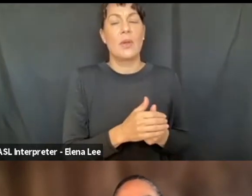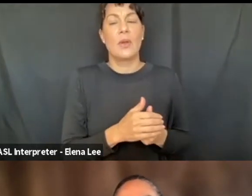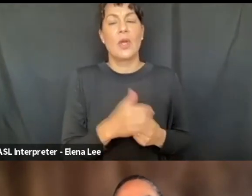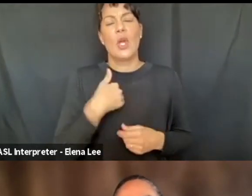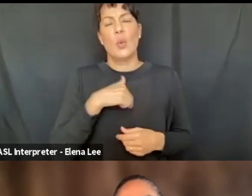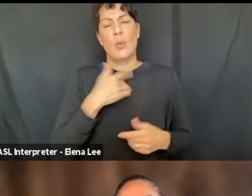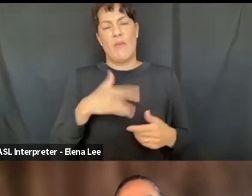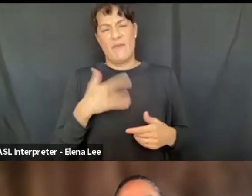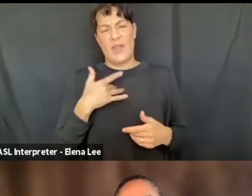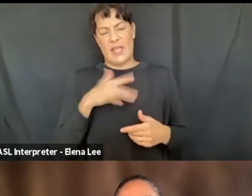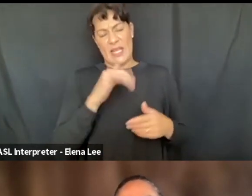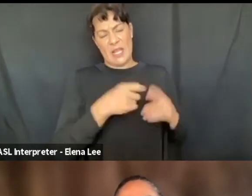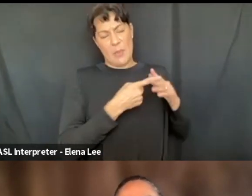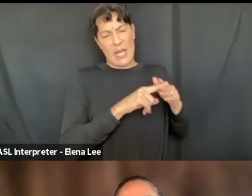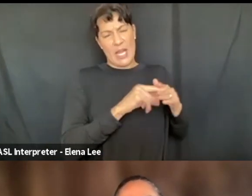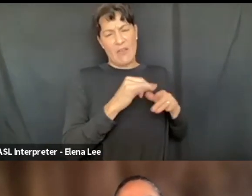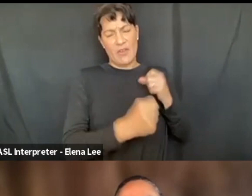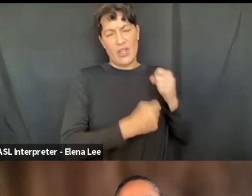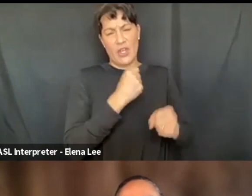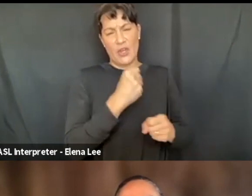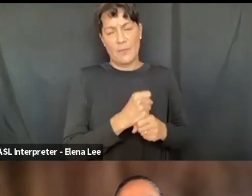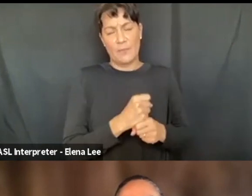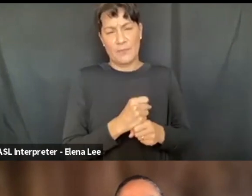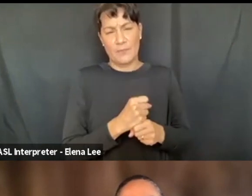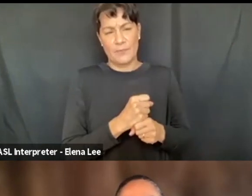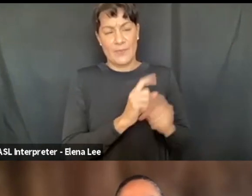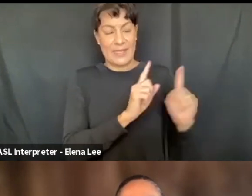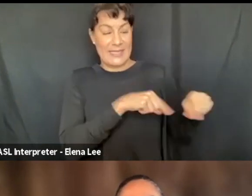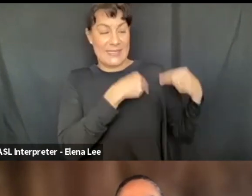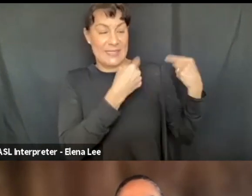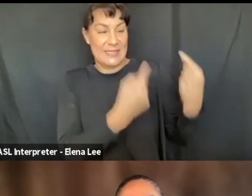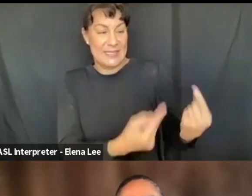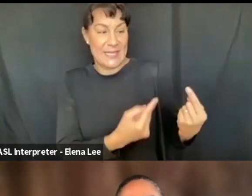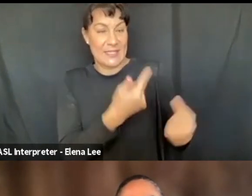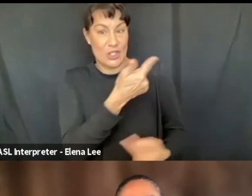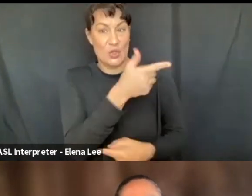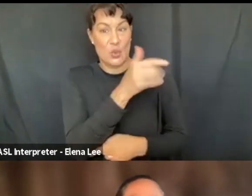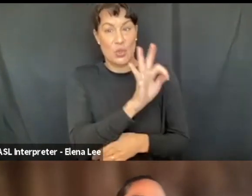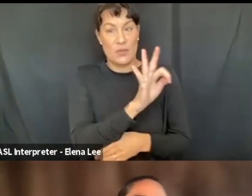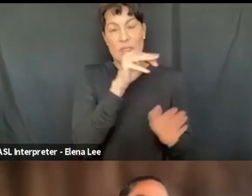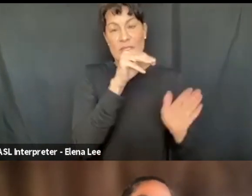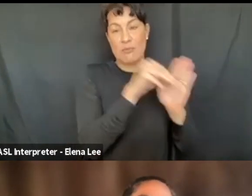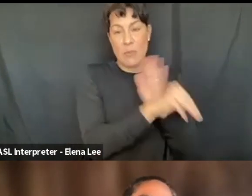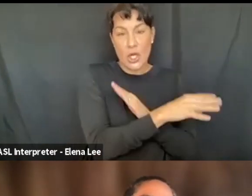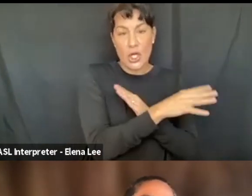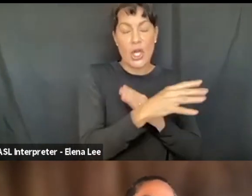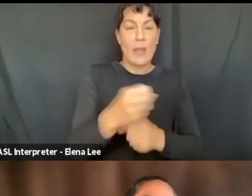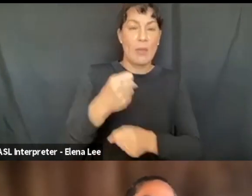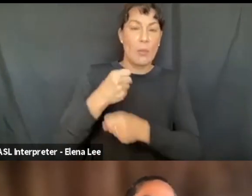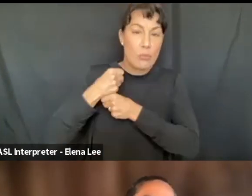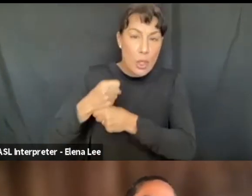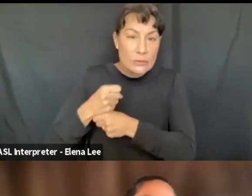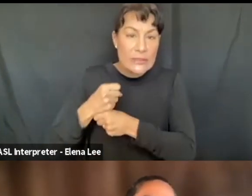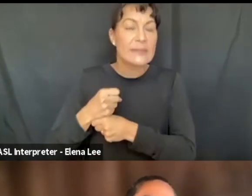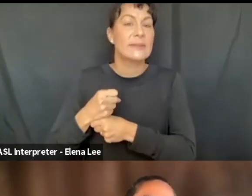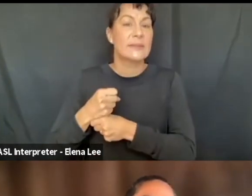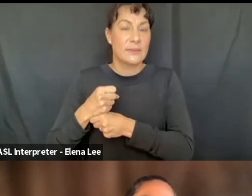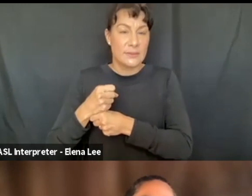and in the wake of the murder and all of the protests and uprisings that took place.